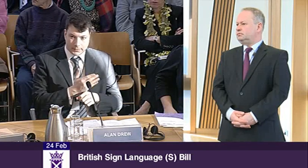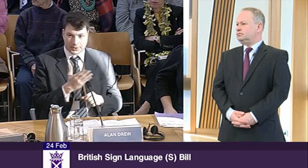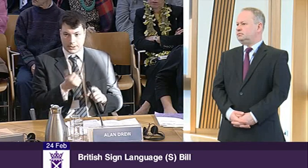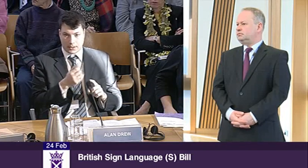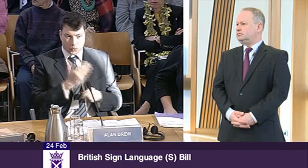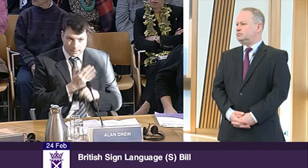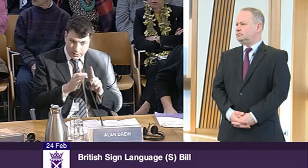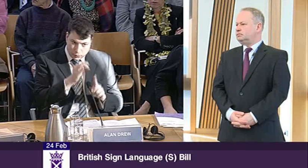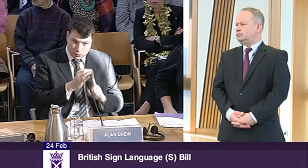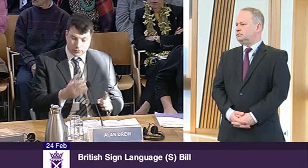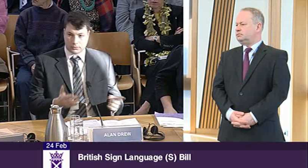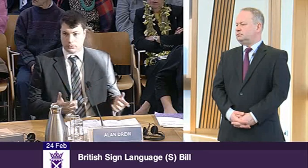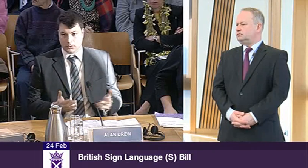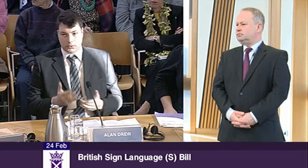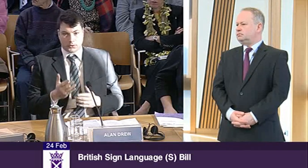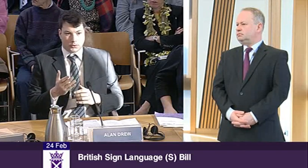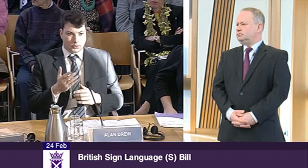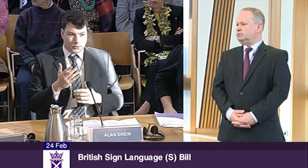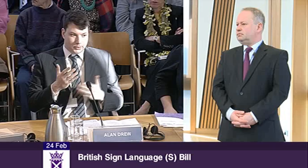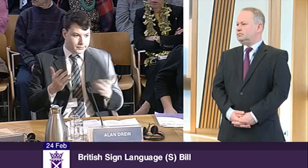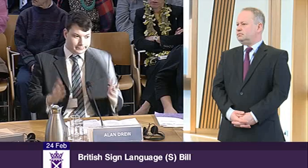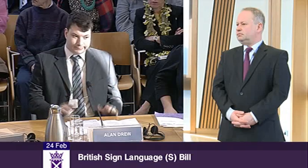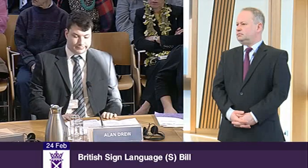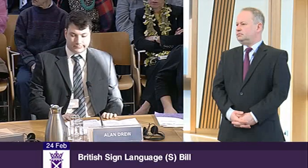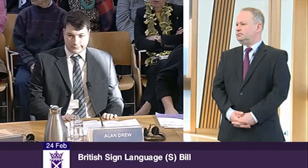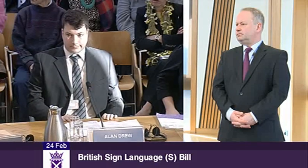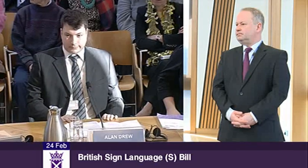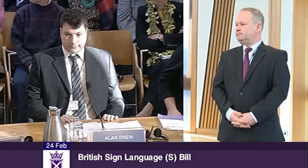social life and education. They find it difficult to get good employment outcomes; they are